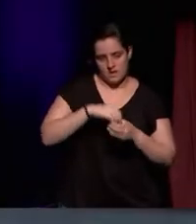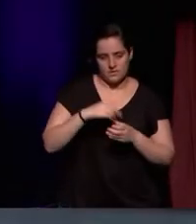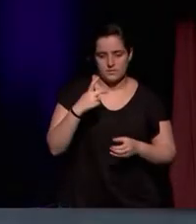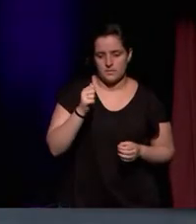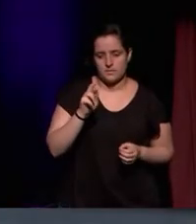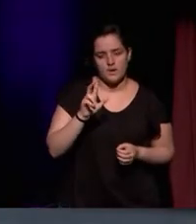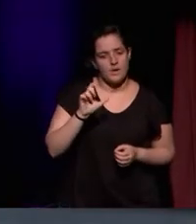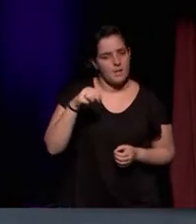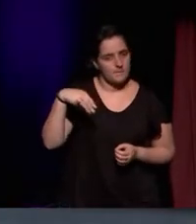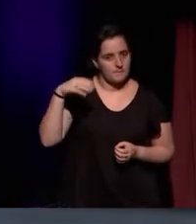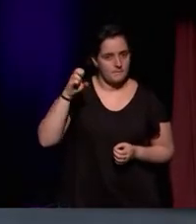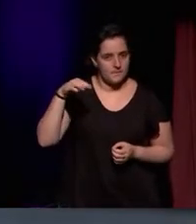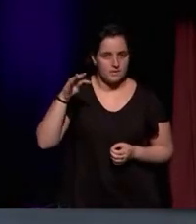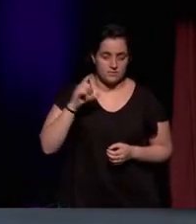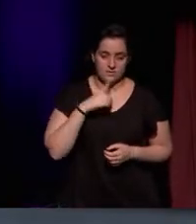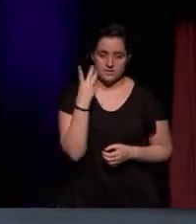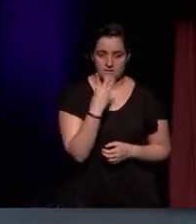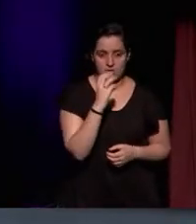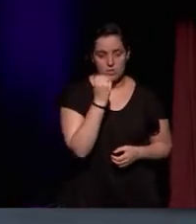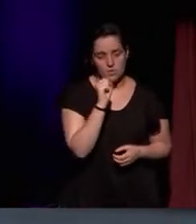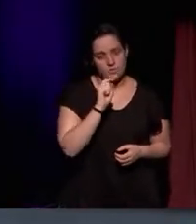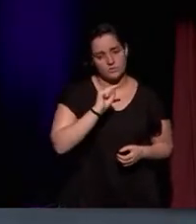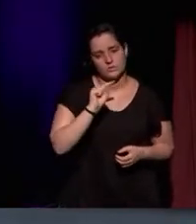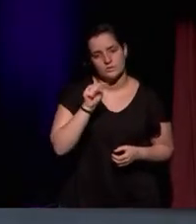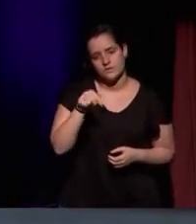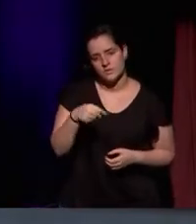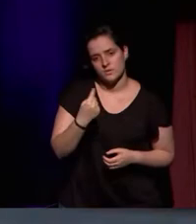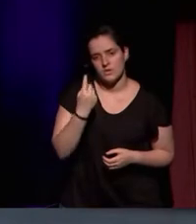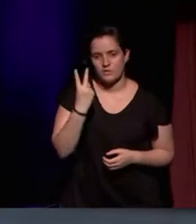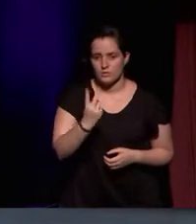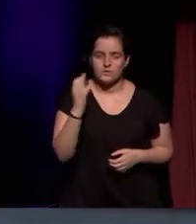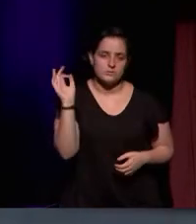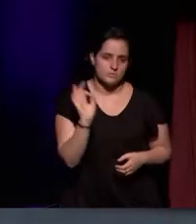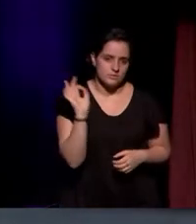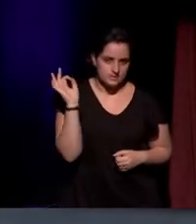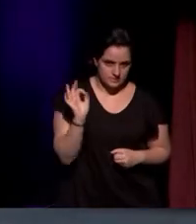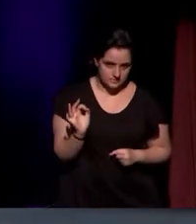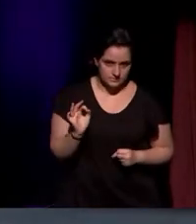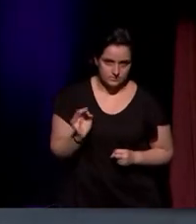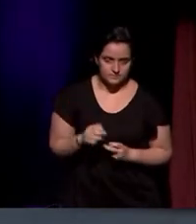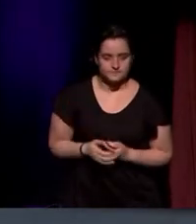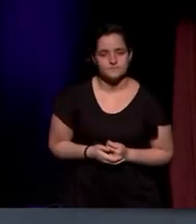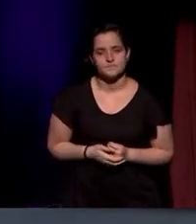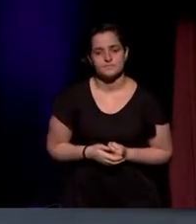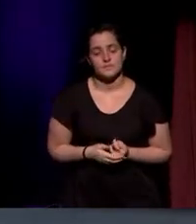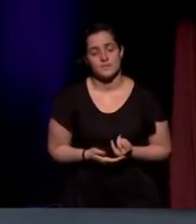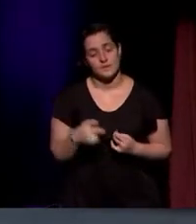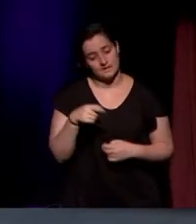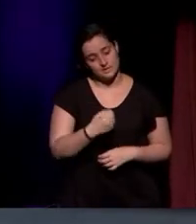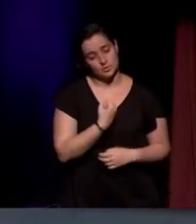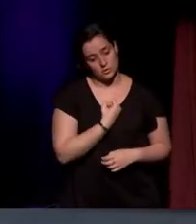are 38.2%, and it is a growing number